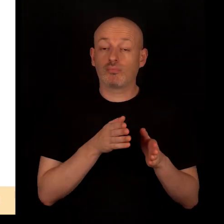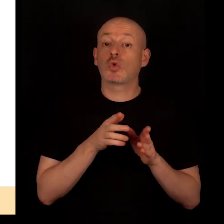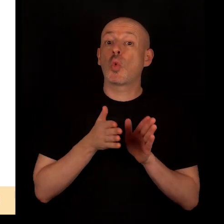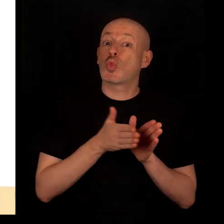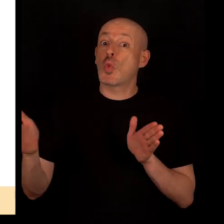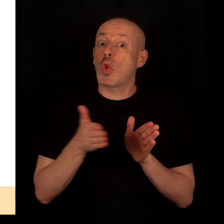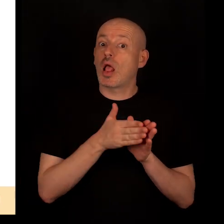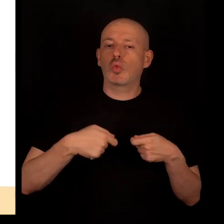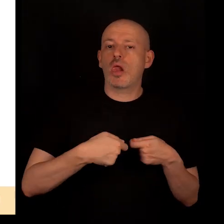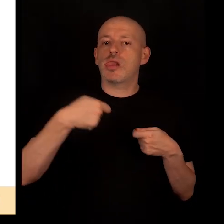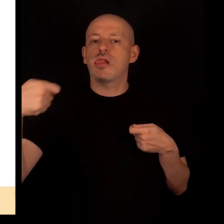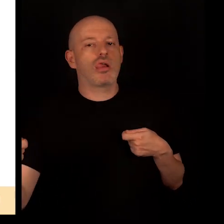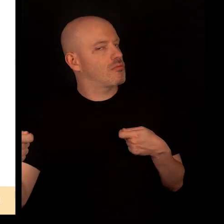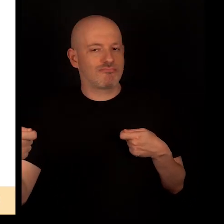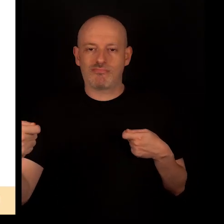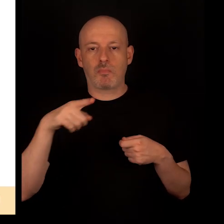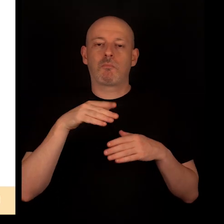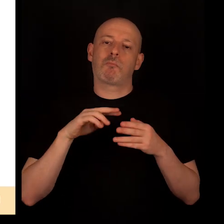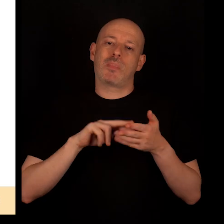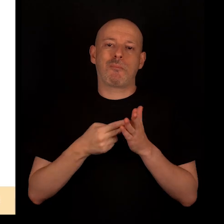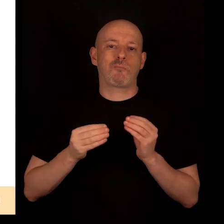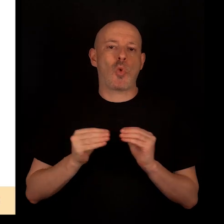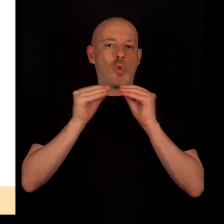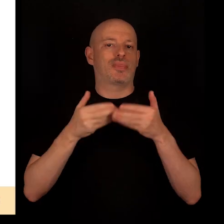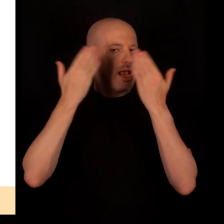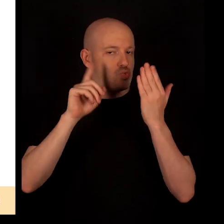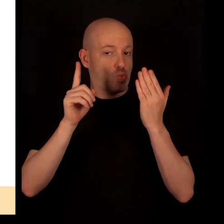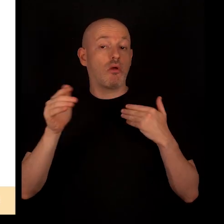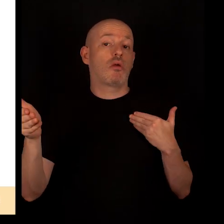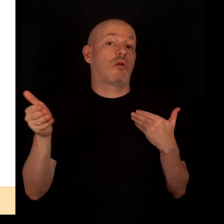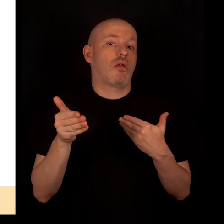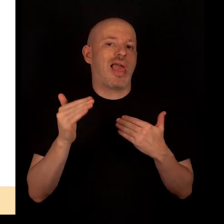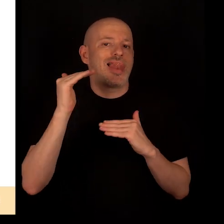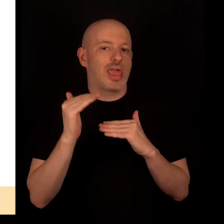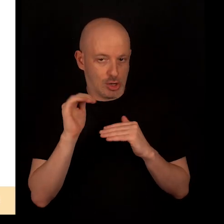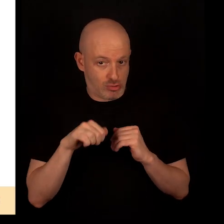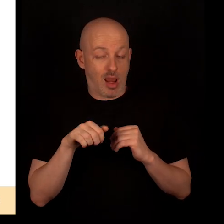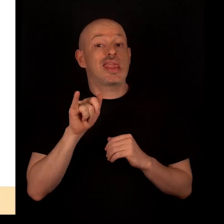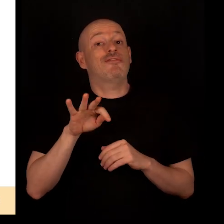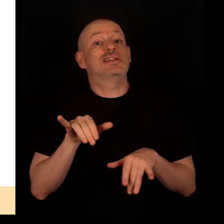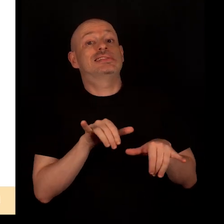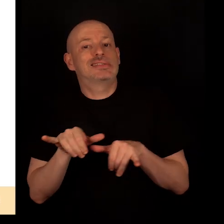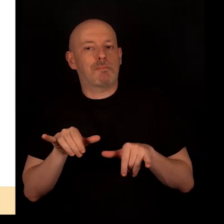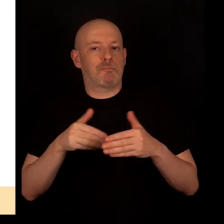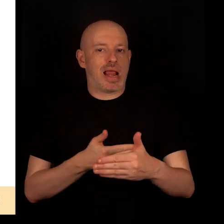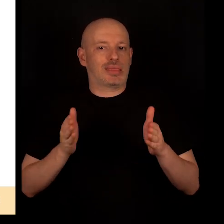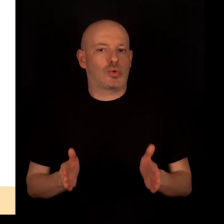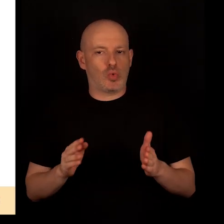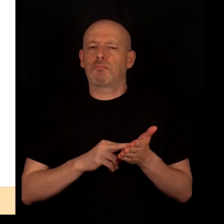The duration, it cannot be longer. So you cannot have more days. It can be shorter, but it should stay in the same category.